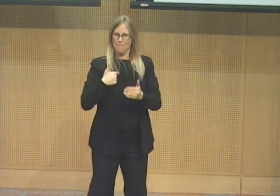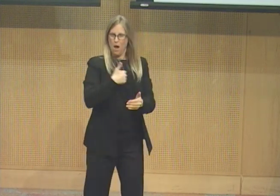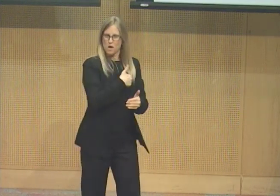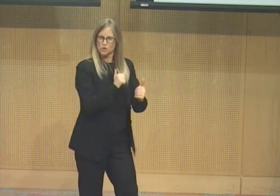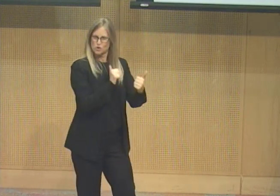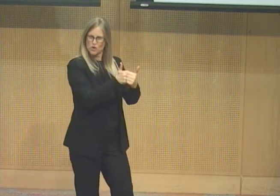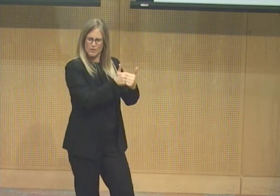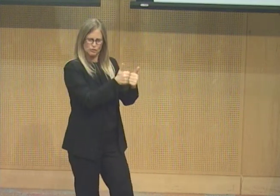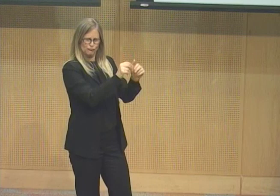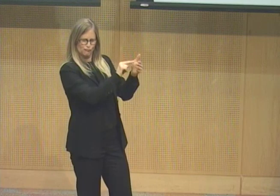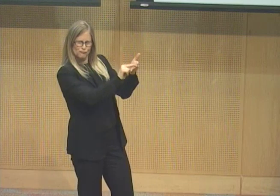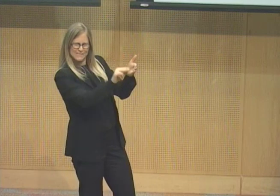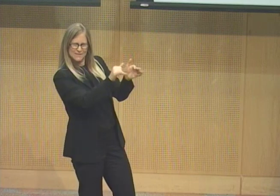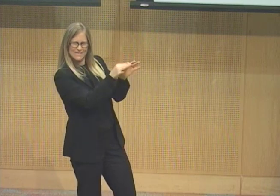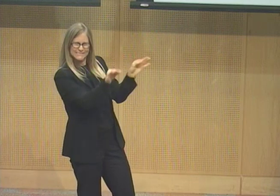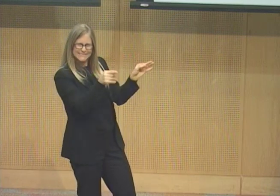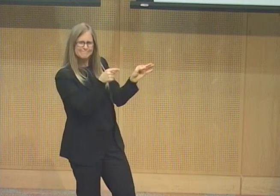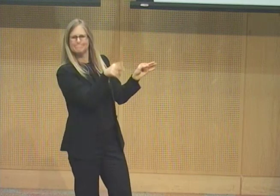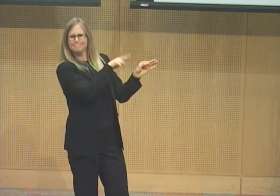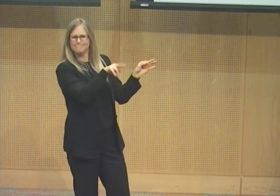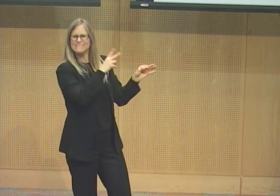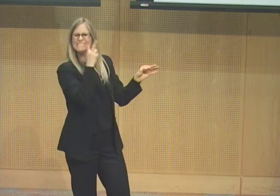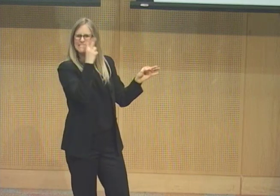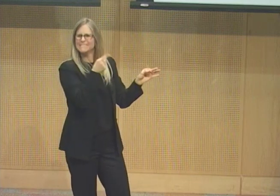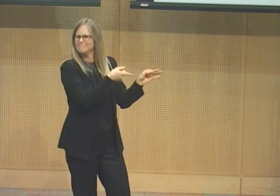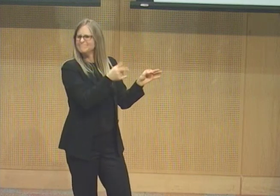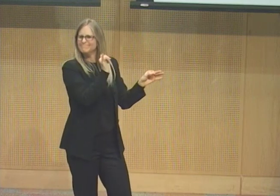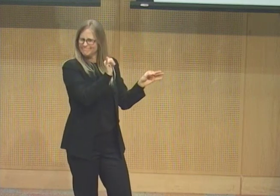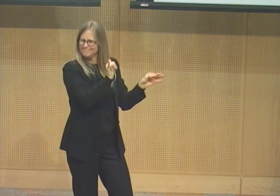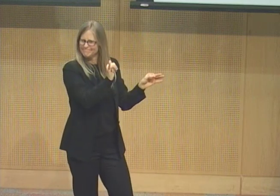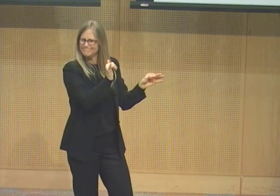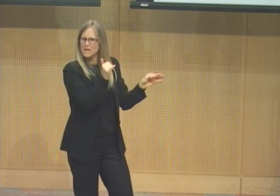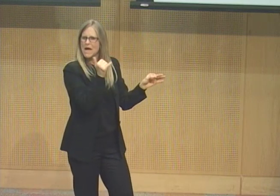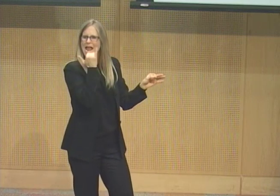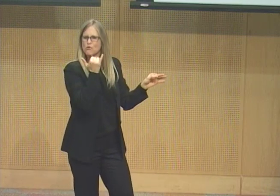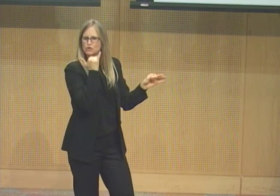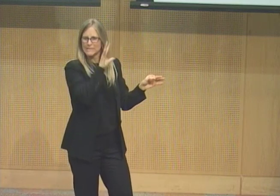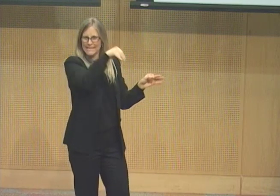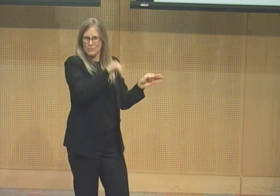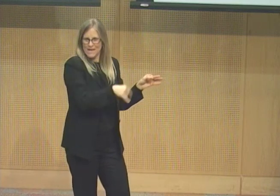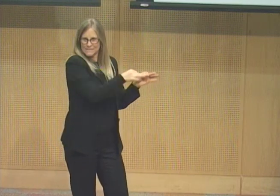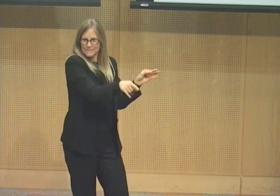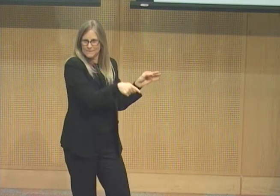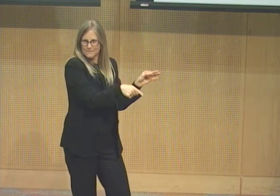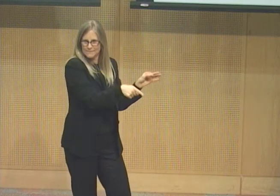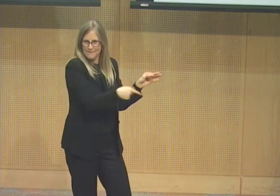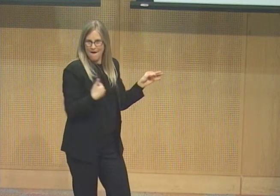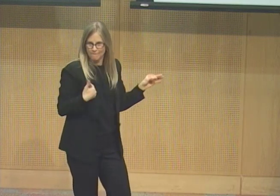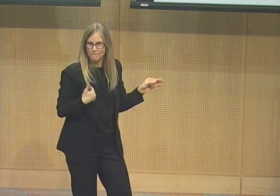that help us challenge and combat sentences like those and mental models like those.